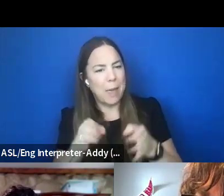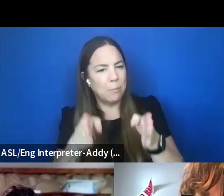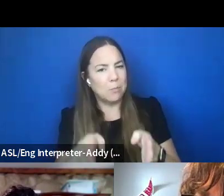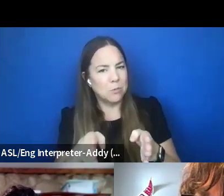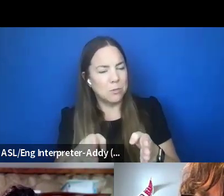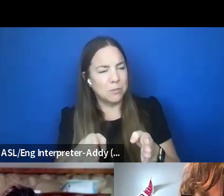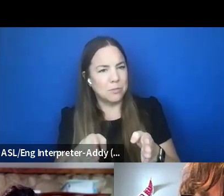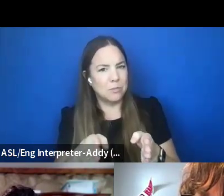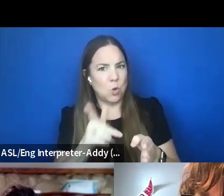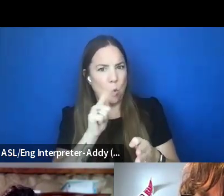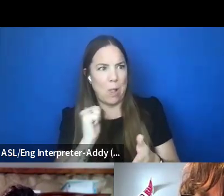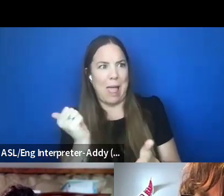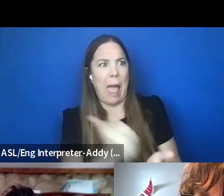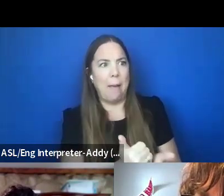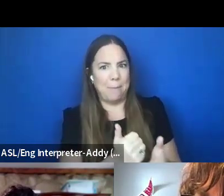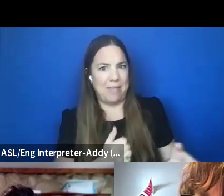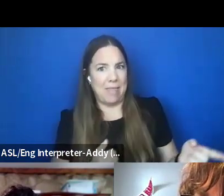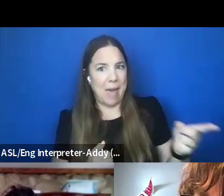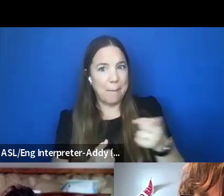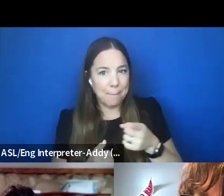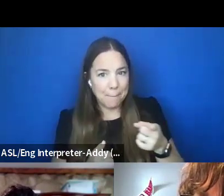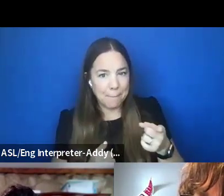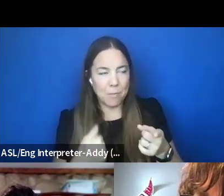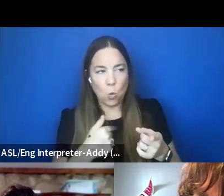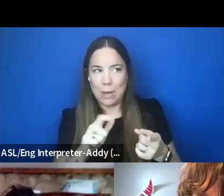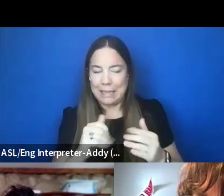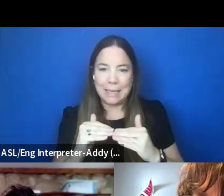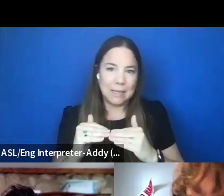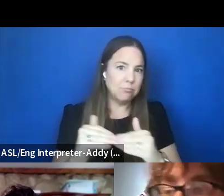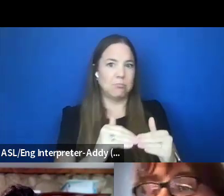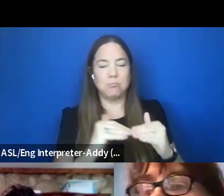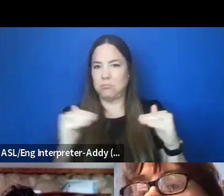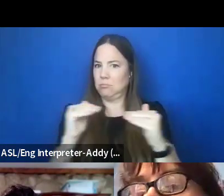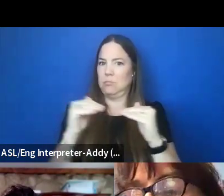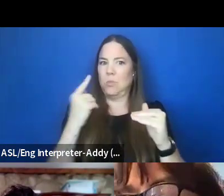Don Dew: be helping them. We need to make it fair and equitable for everybody involved.